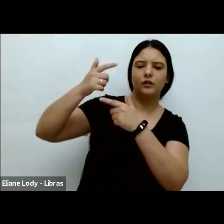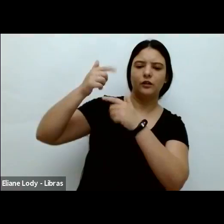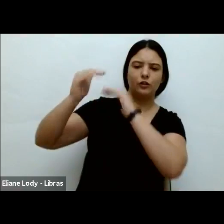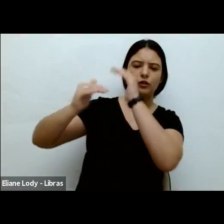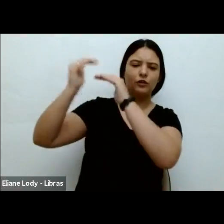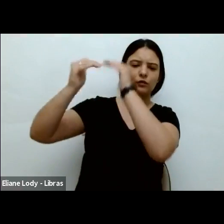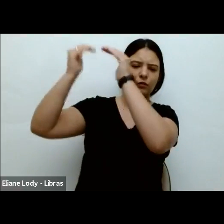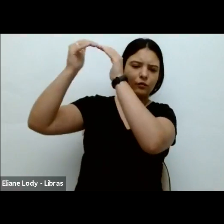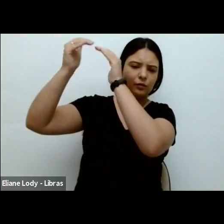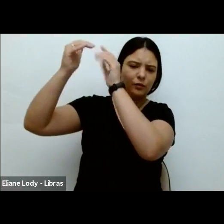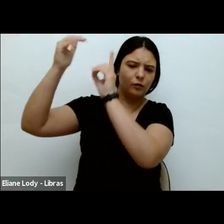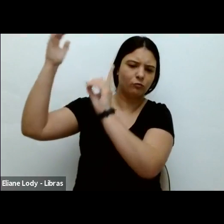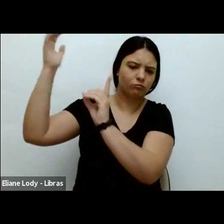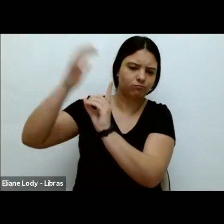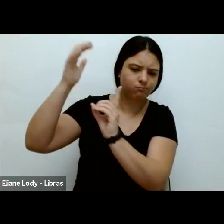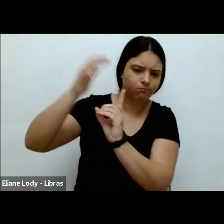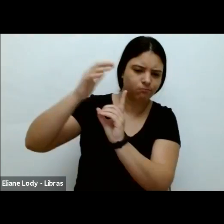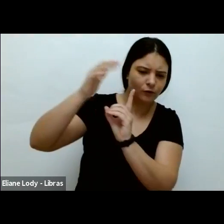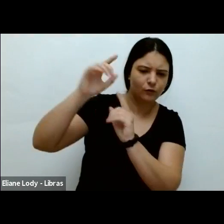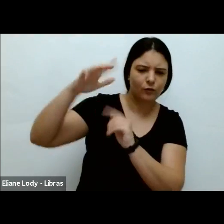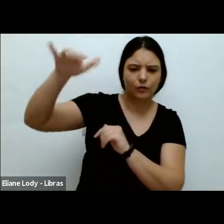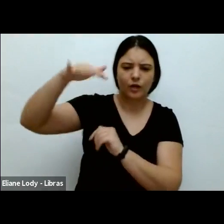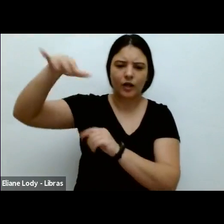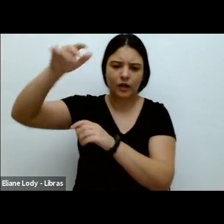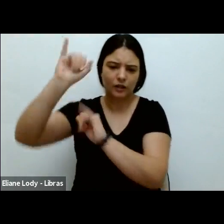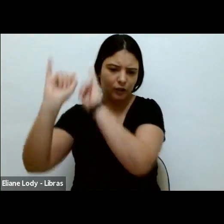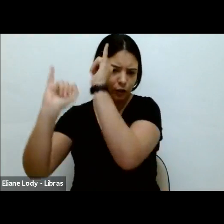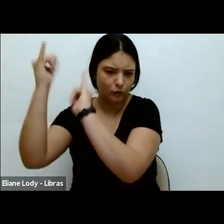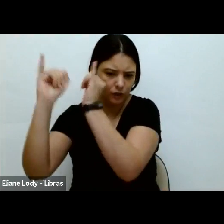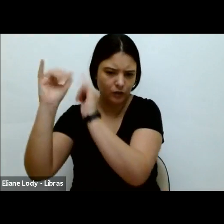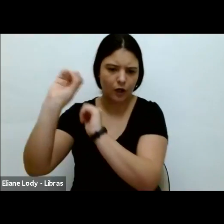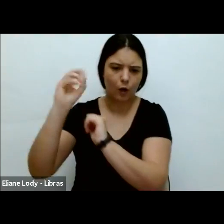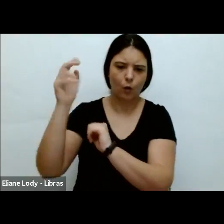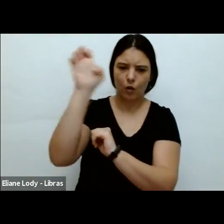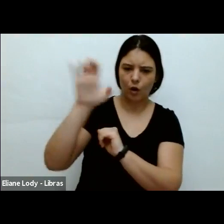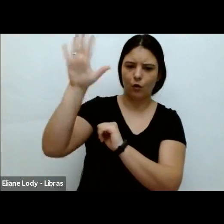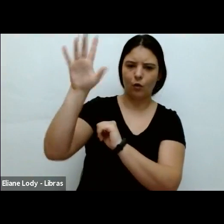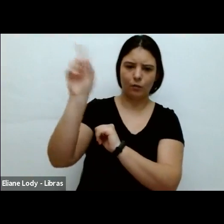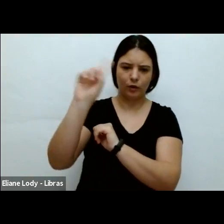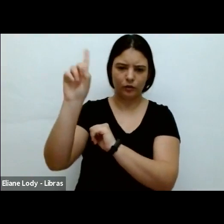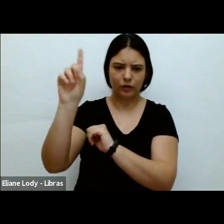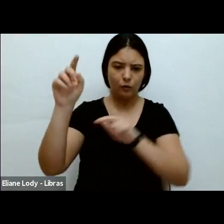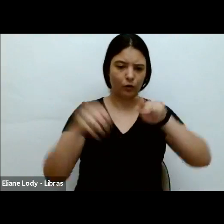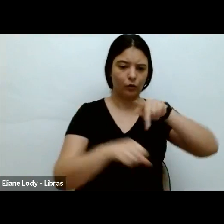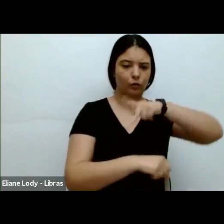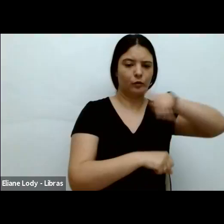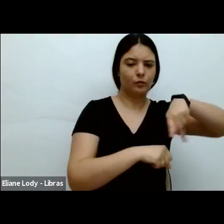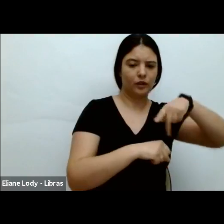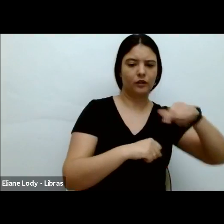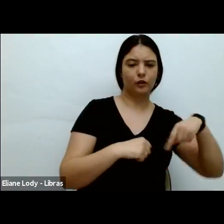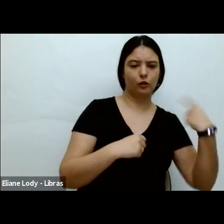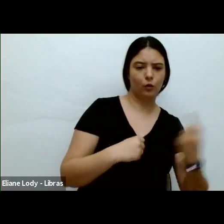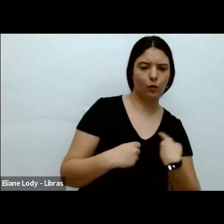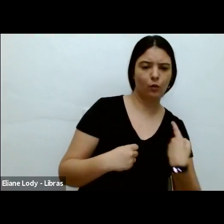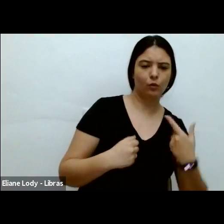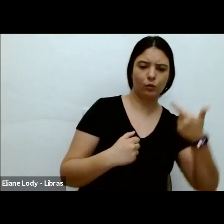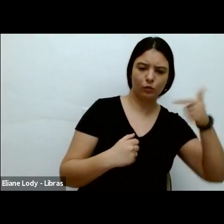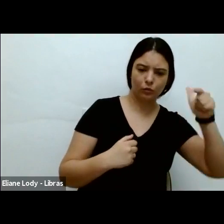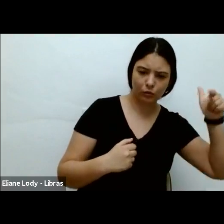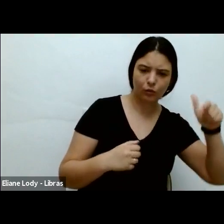countries, Non European or. r non industrialized country non industrialized countries. And, but.